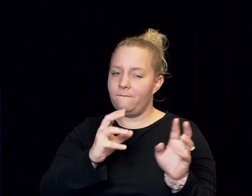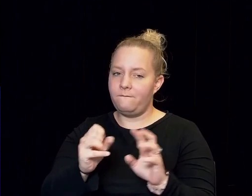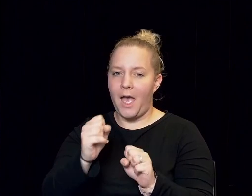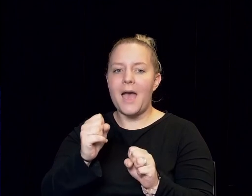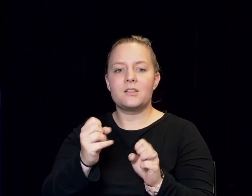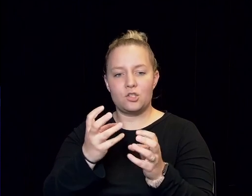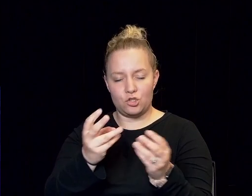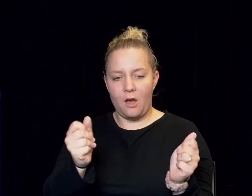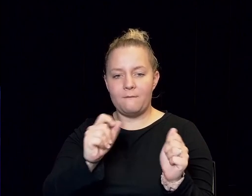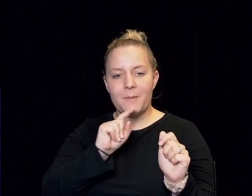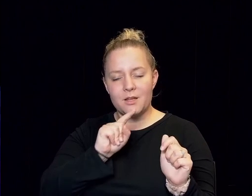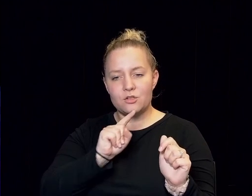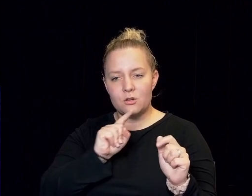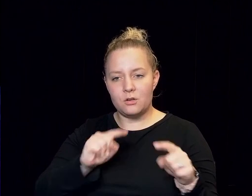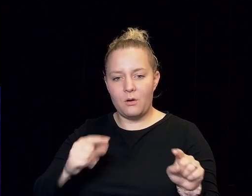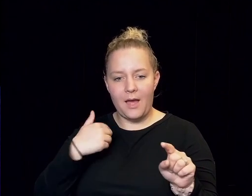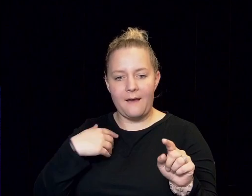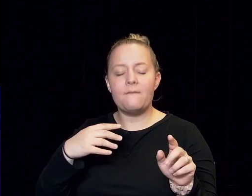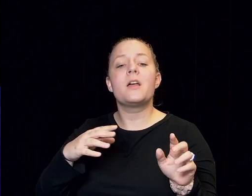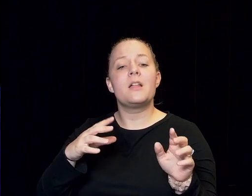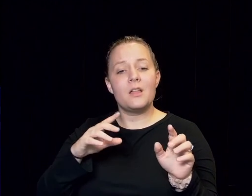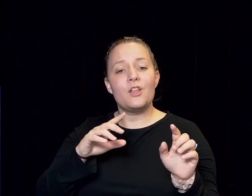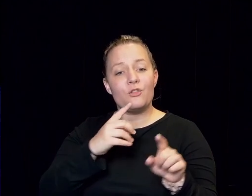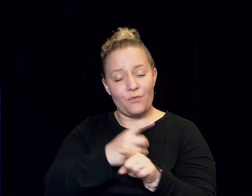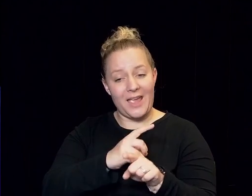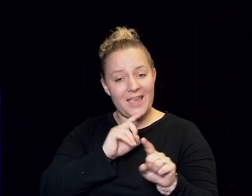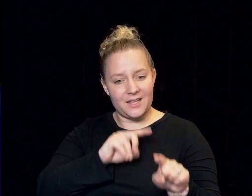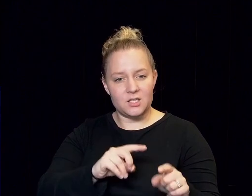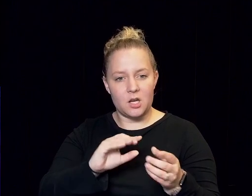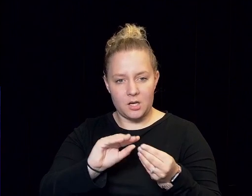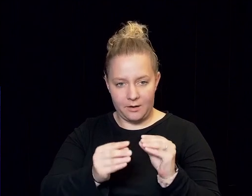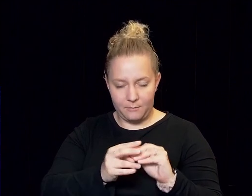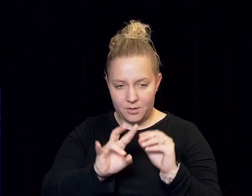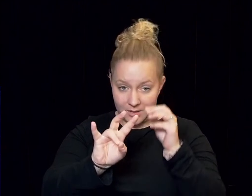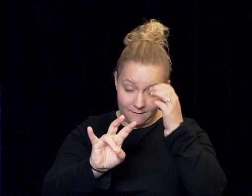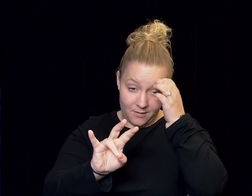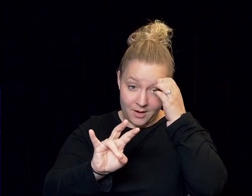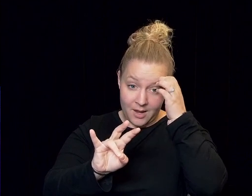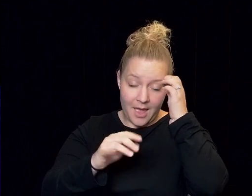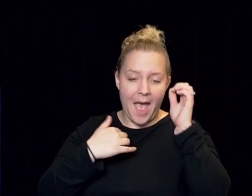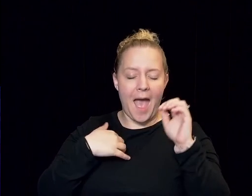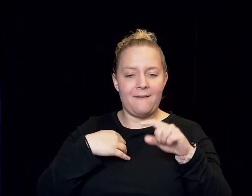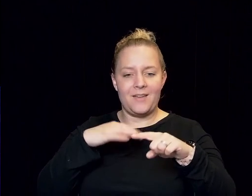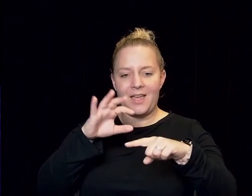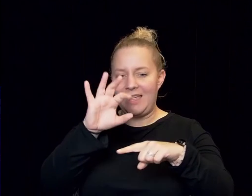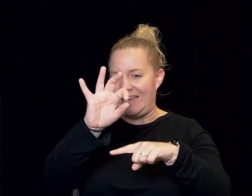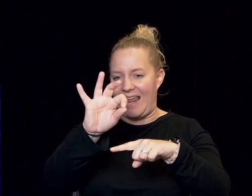answer. All right, looking at example seven. We got a final answer of 9/10 because I